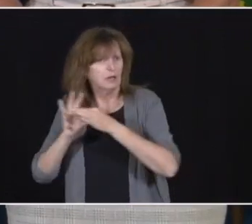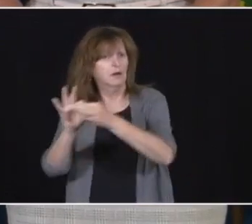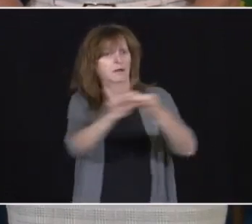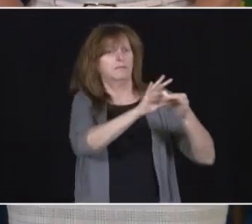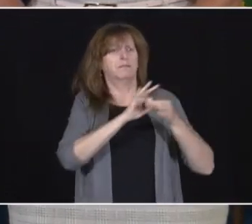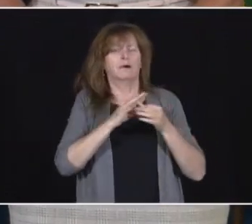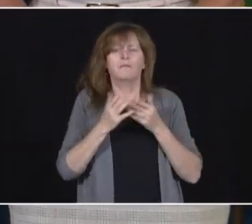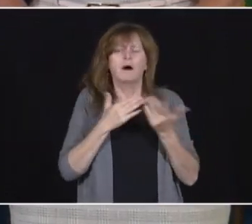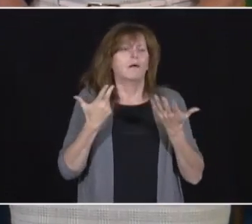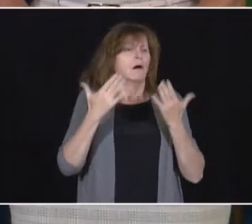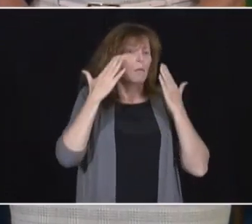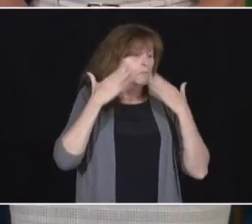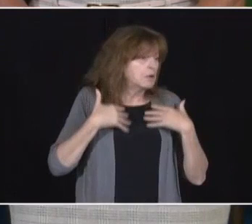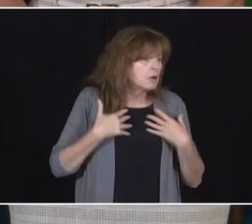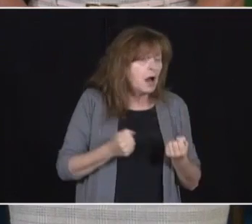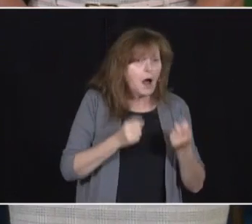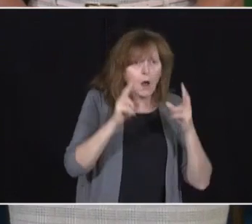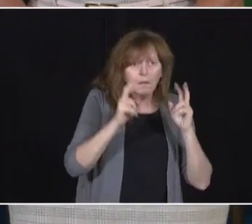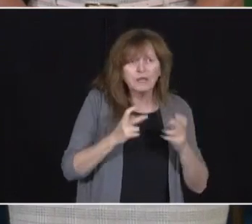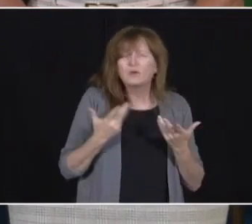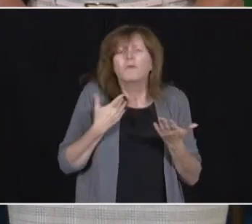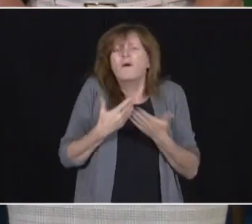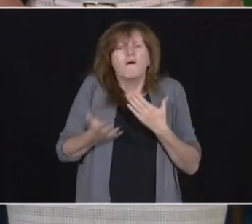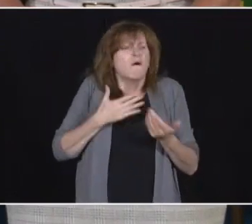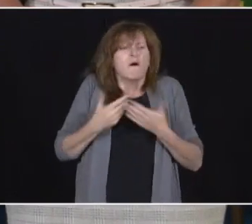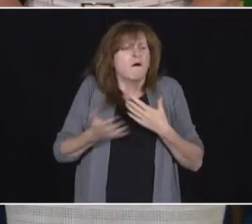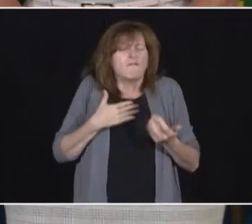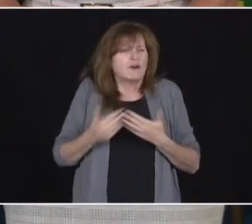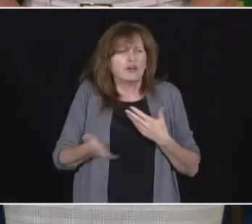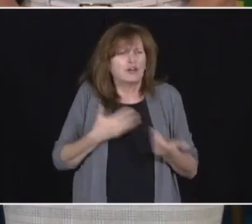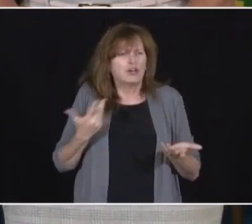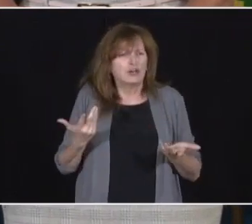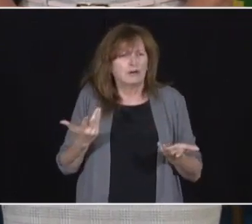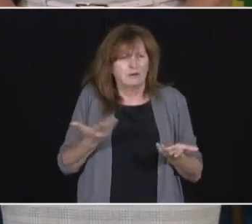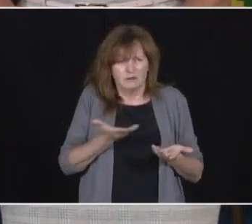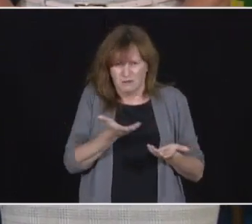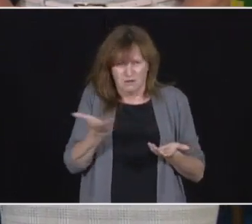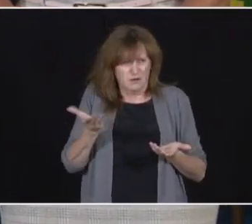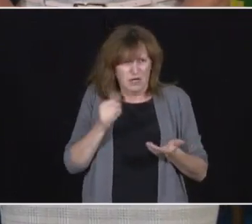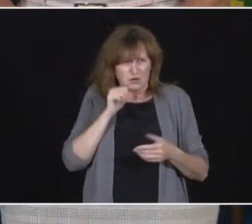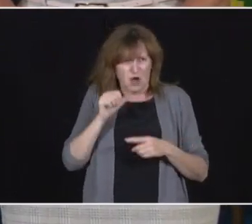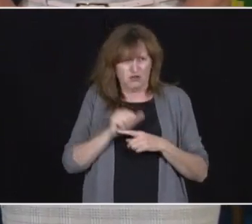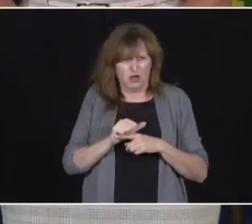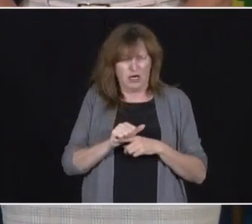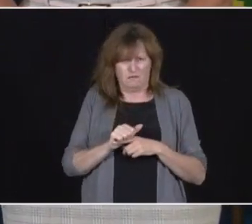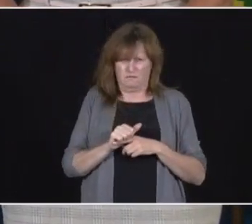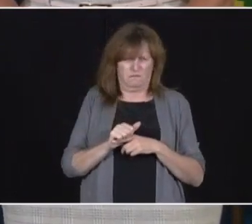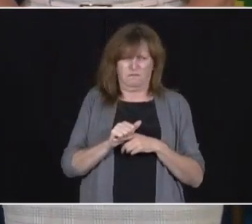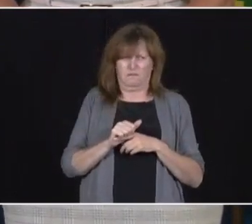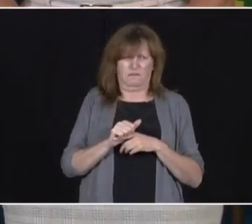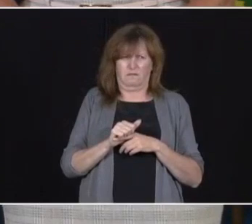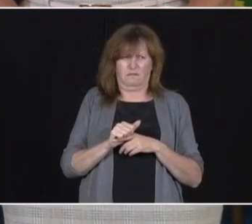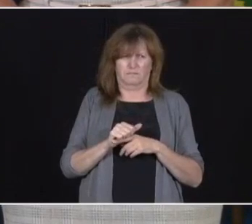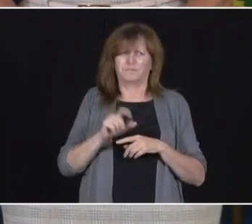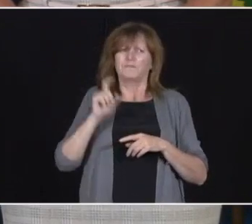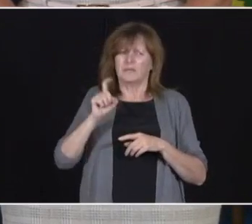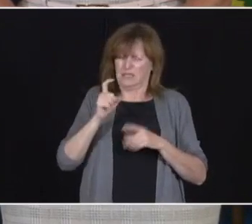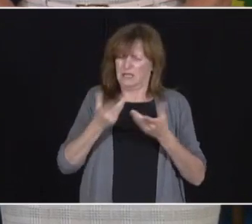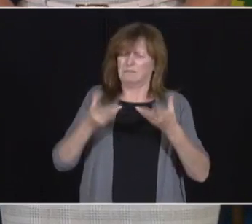I believe in increasing them and supporting them when it comes to begin, community outreach and other areas, be it mental health issues, on a call, yeah.